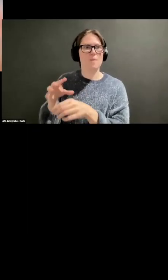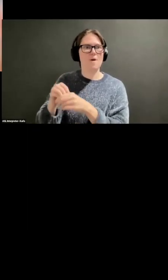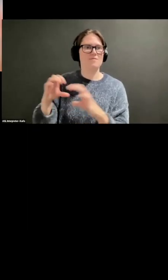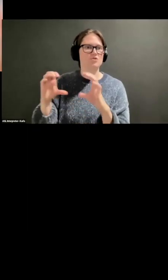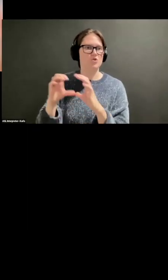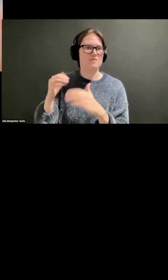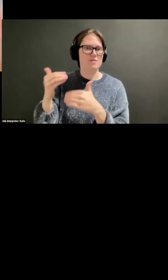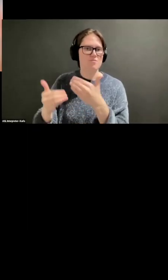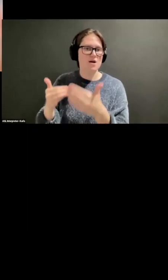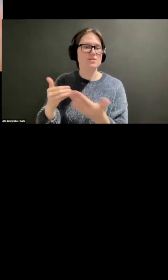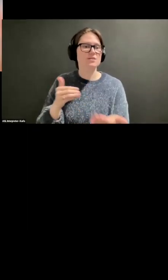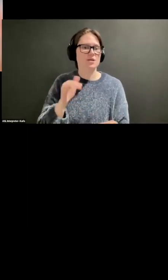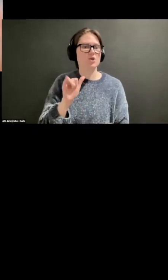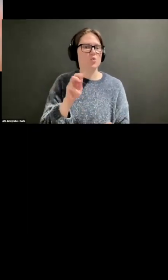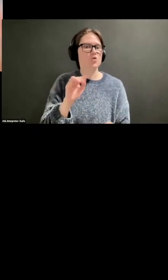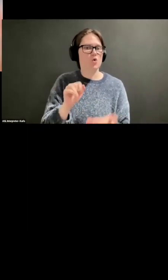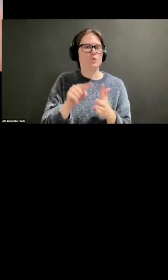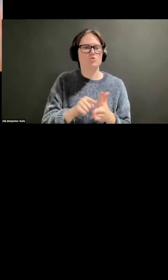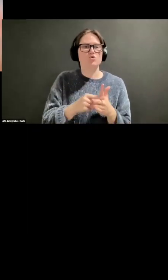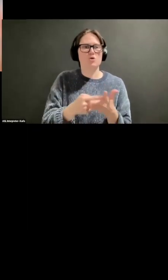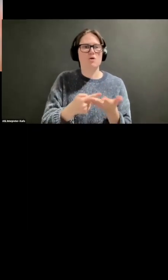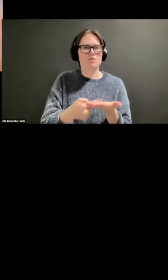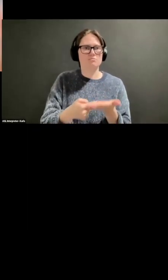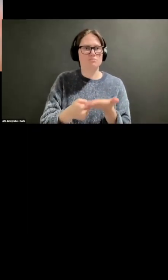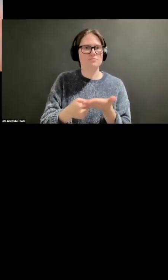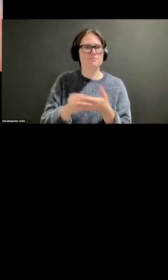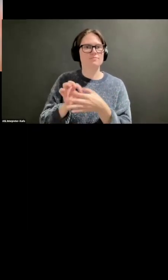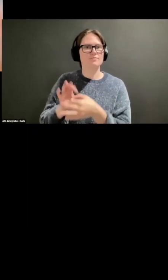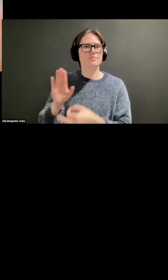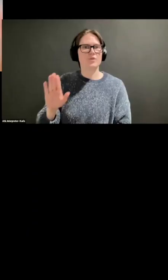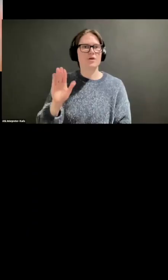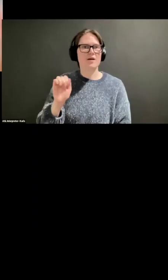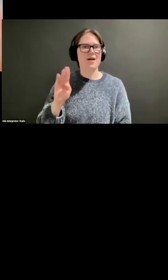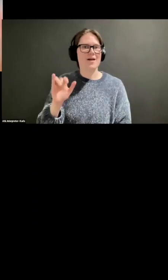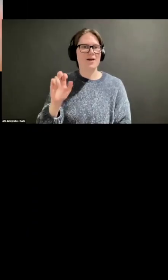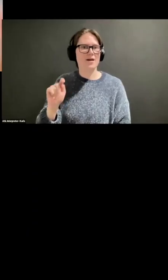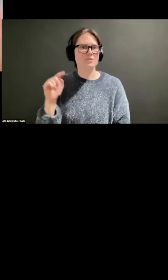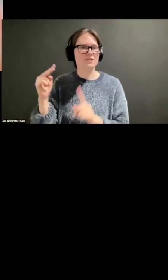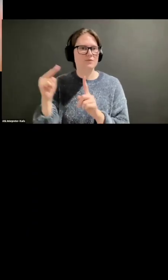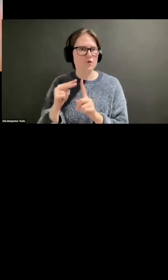you started touching on this in terms of their ableist views, and just the strange like value that they